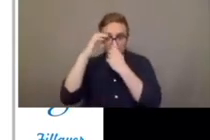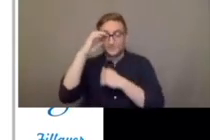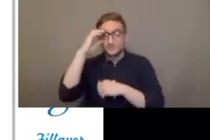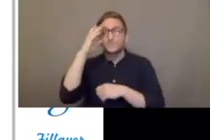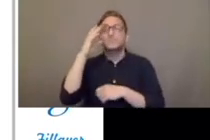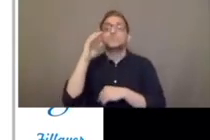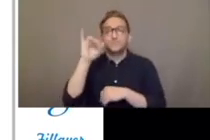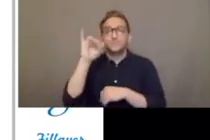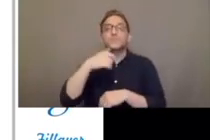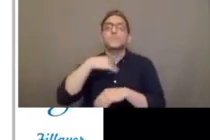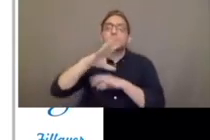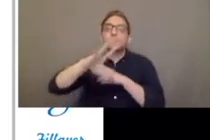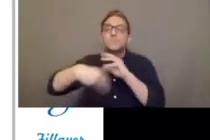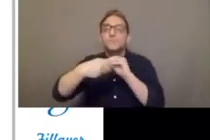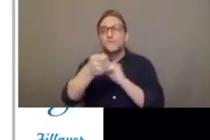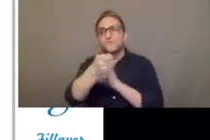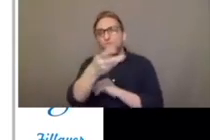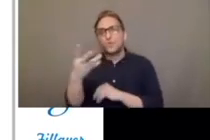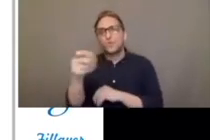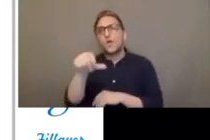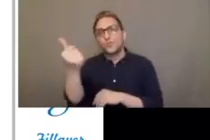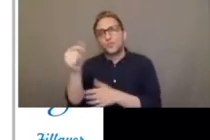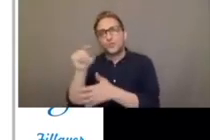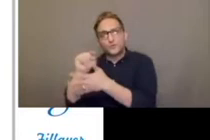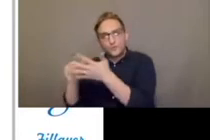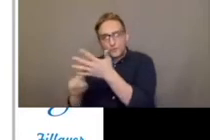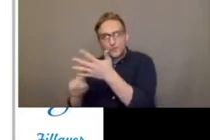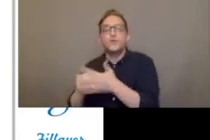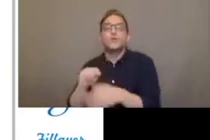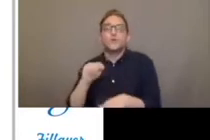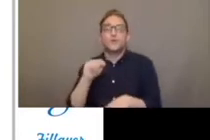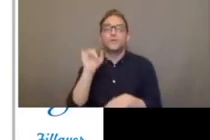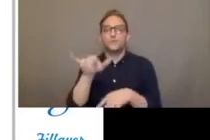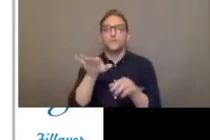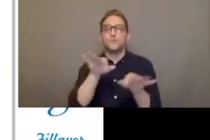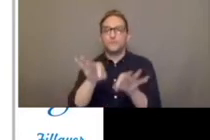a few others. As Stacie Price explained basically any condition